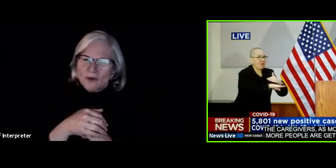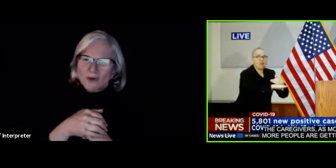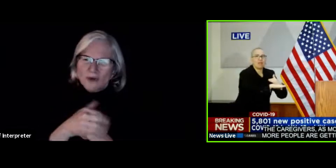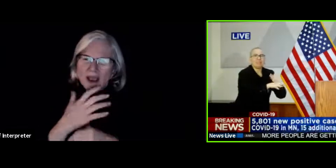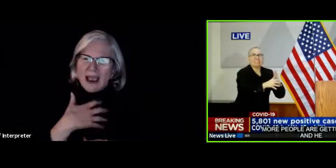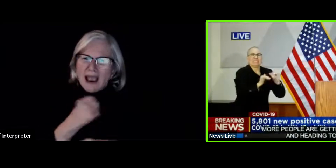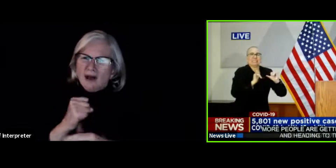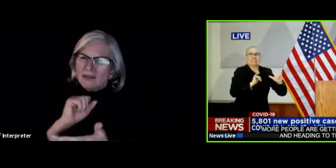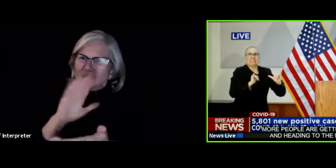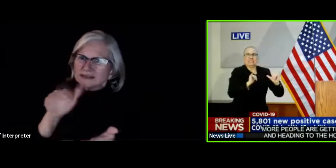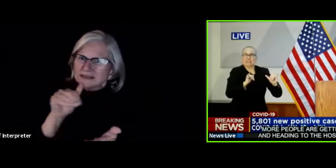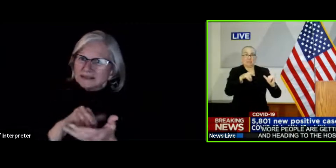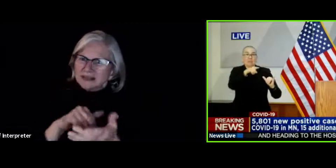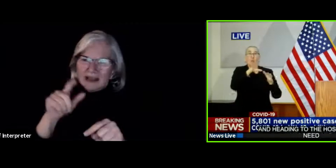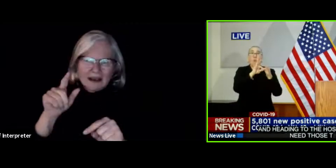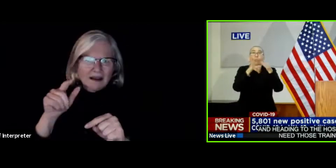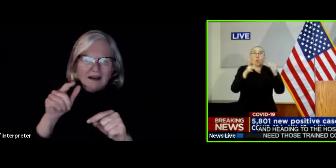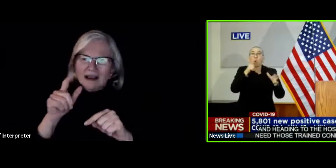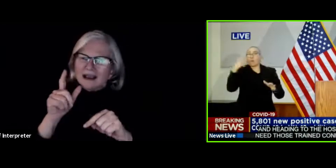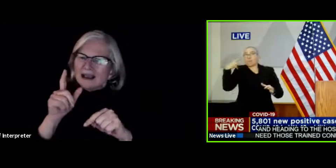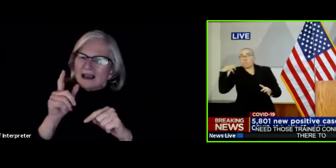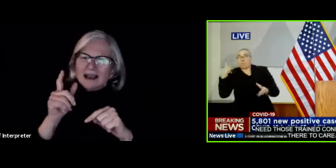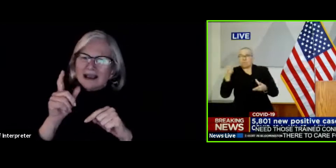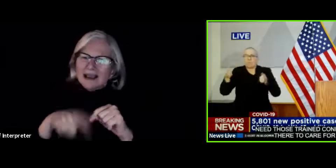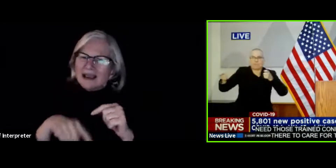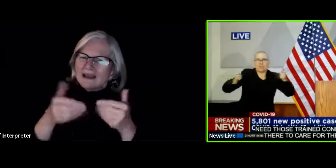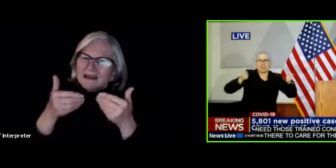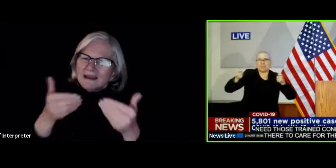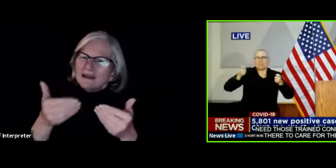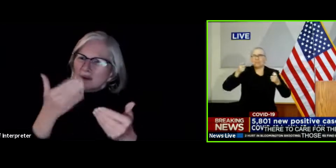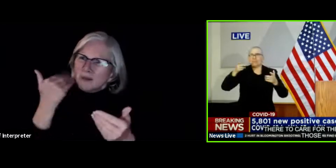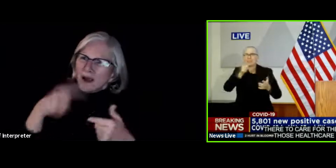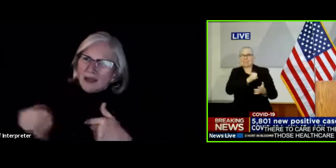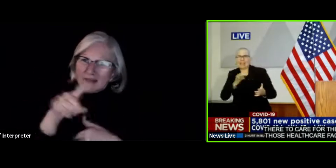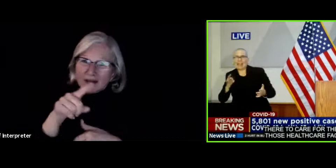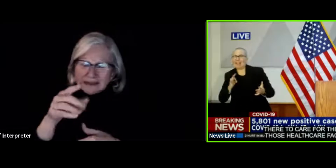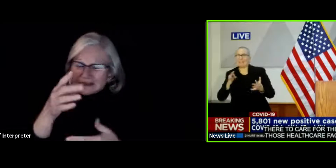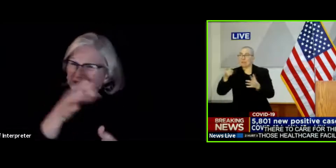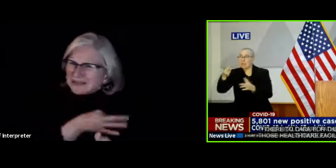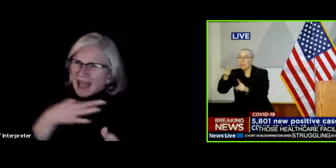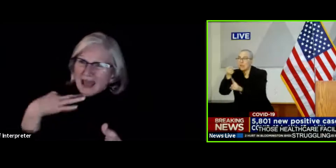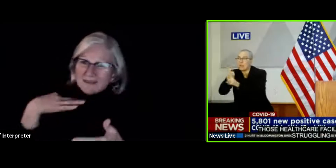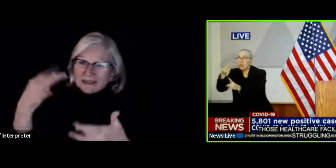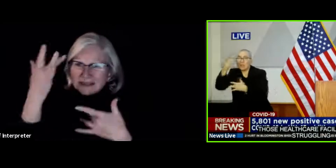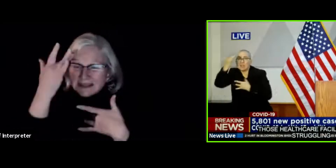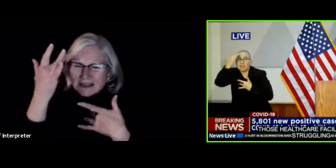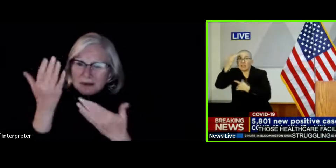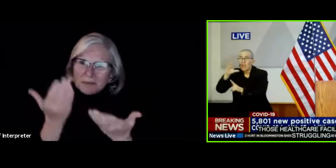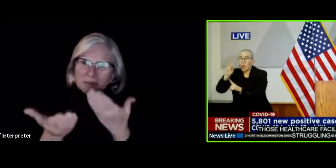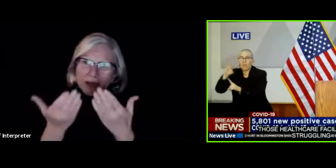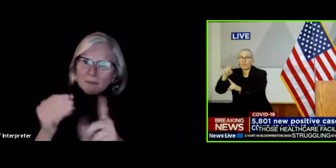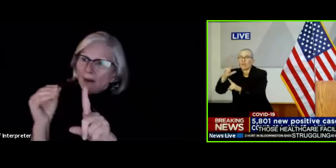THEIR WORKERS ARE ALSO GETTING SICK OR EXPOSED IN HAVING TO SAY OUT OF WORK. TYPICALLY, AND THIS IS IMPORTANT, THEY'RE